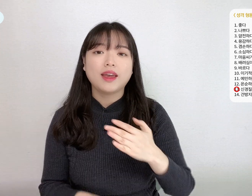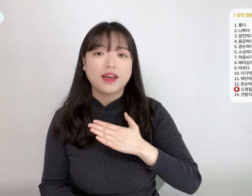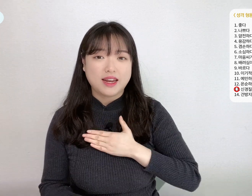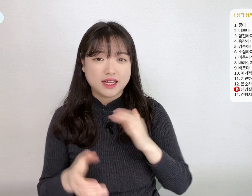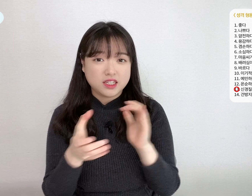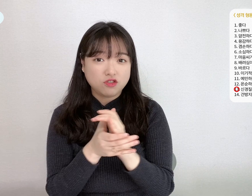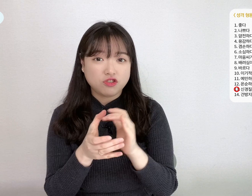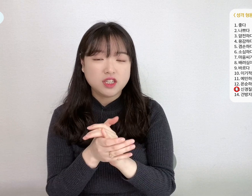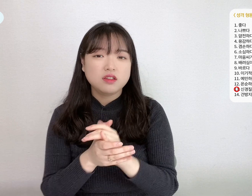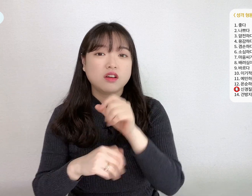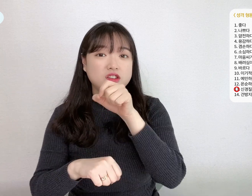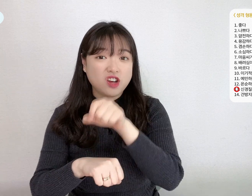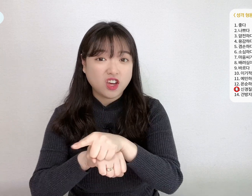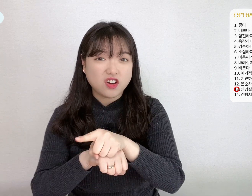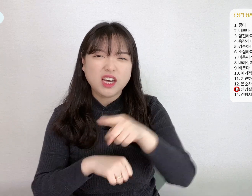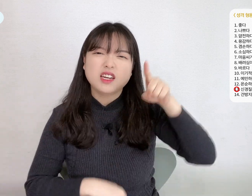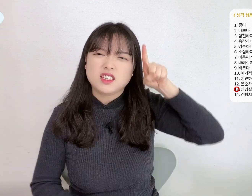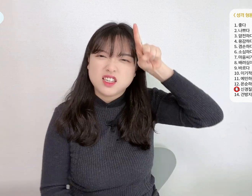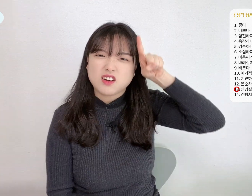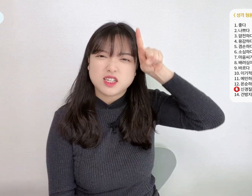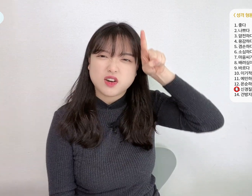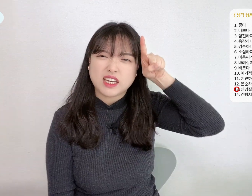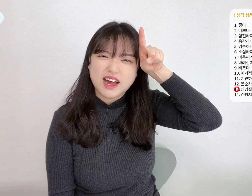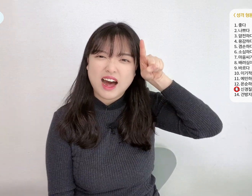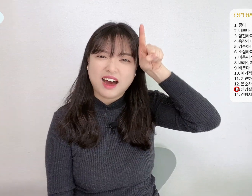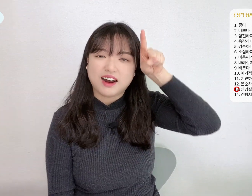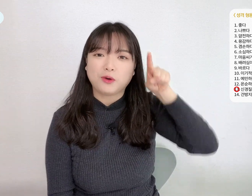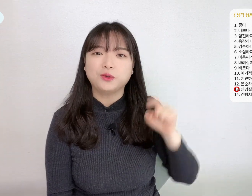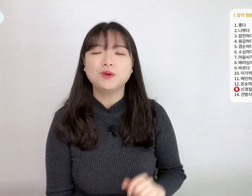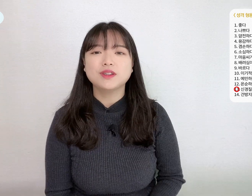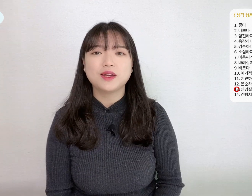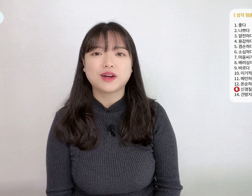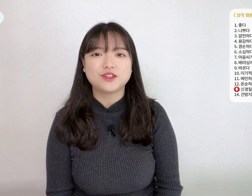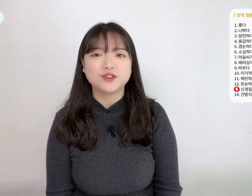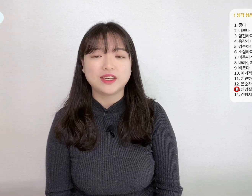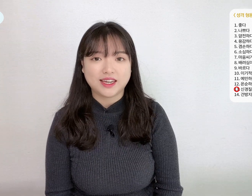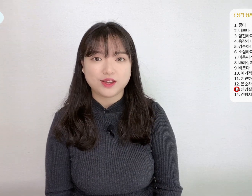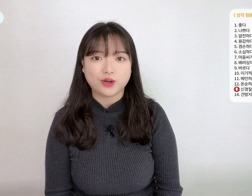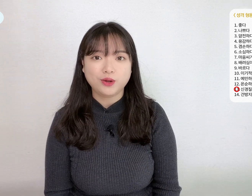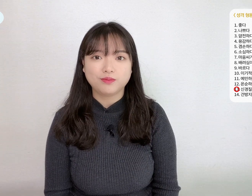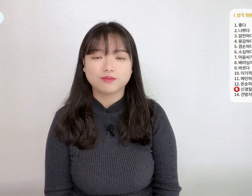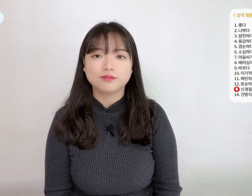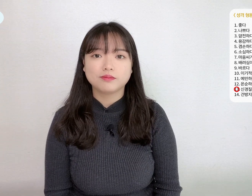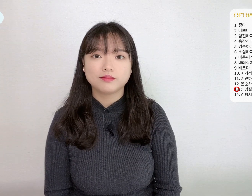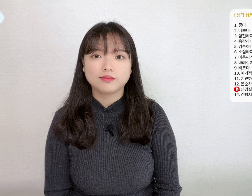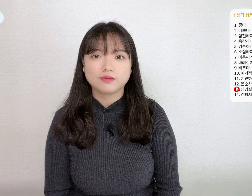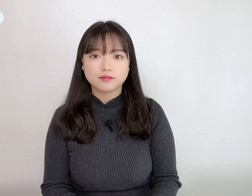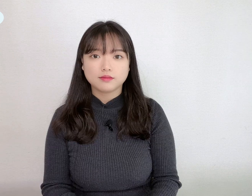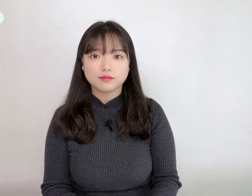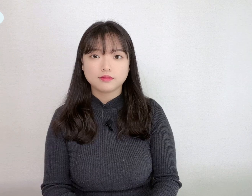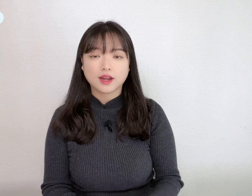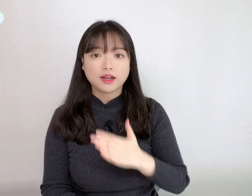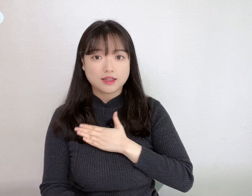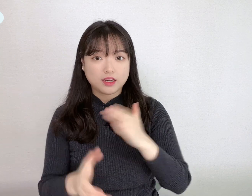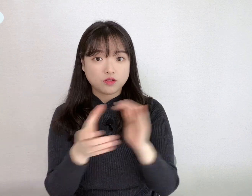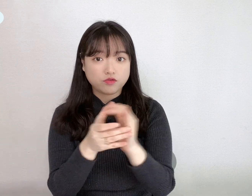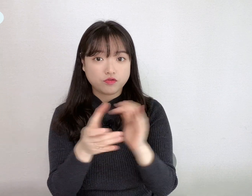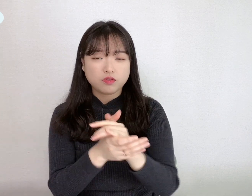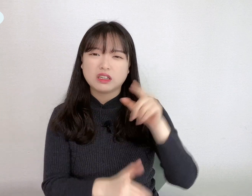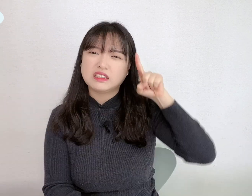or [my friend has a nervous personality]. my friend is under a lot of stress (